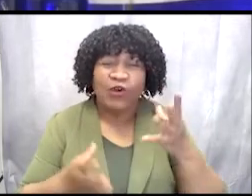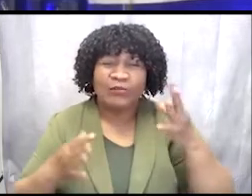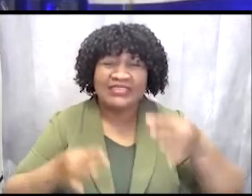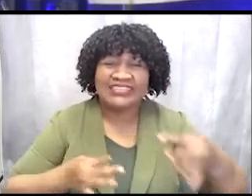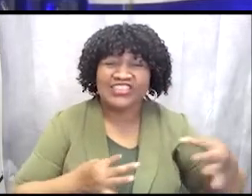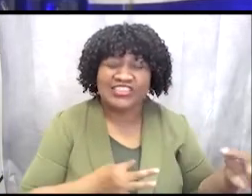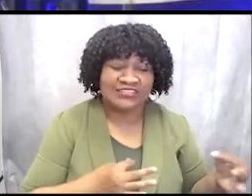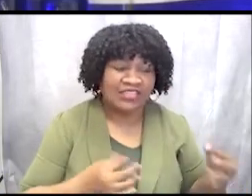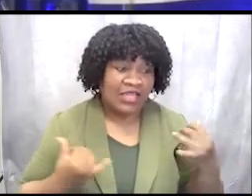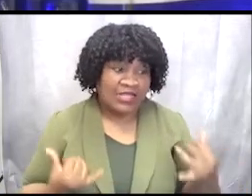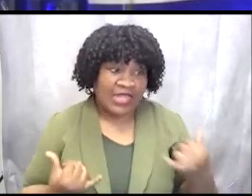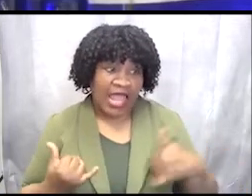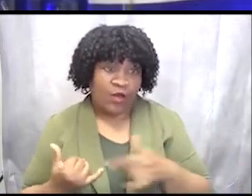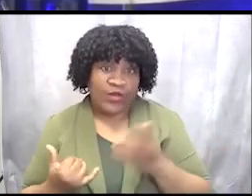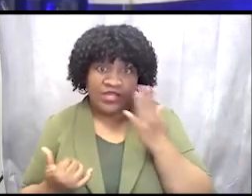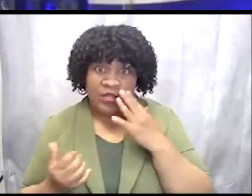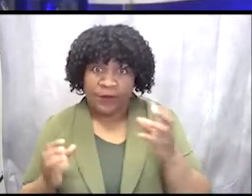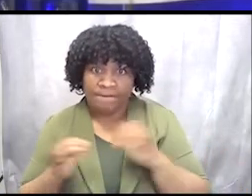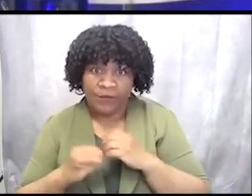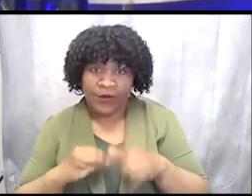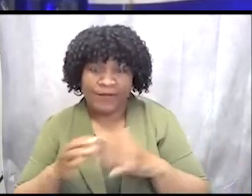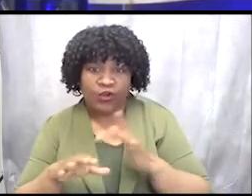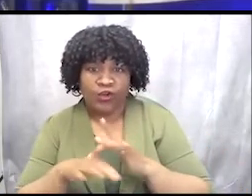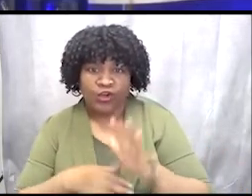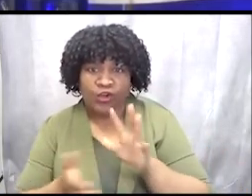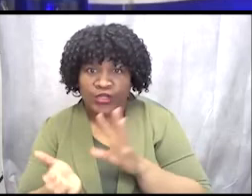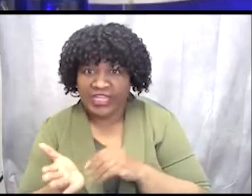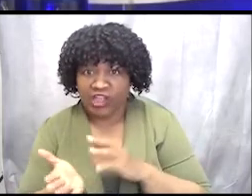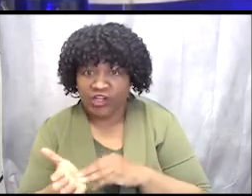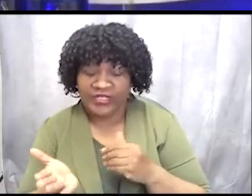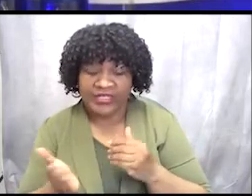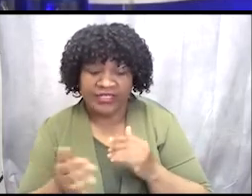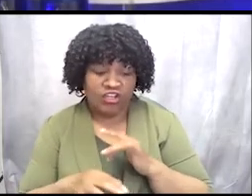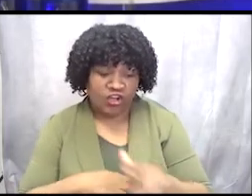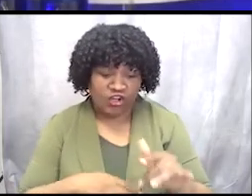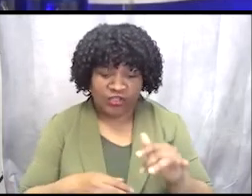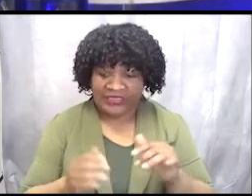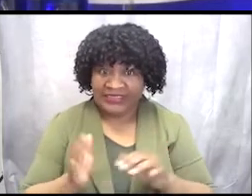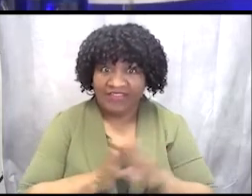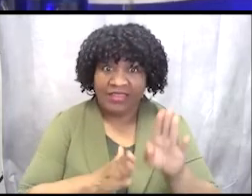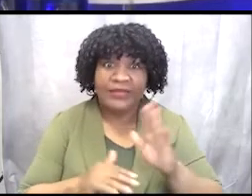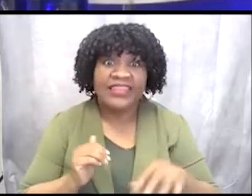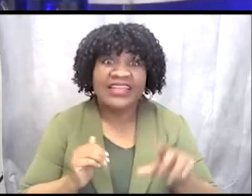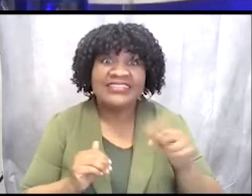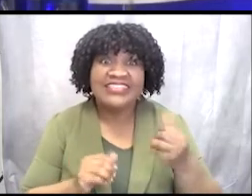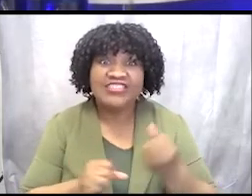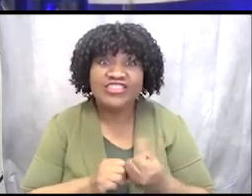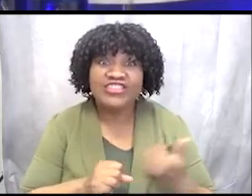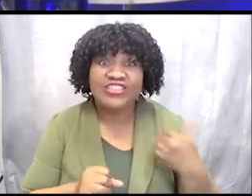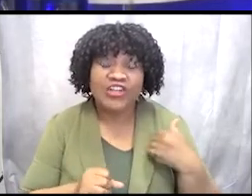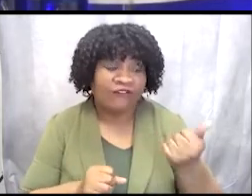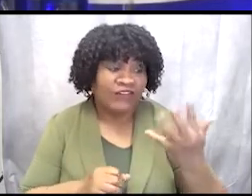We now know more about early learning and early development than we did 10 years ago, 15 years ago.